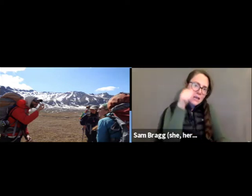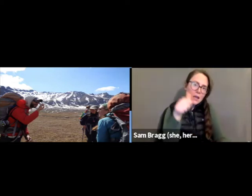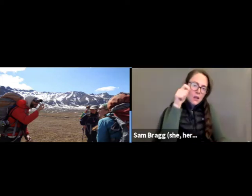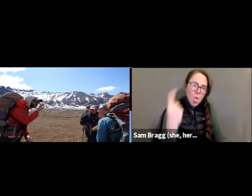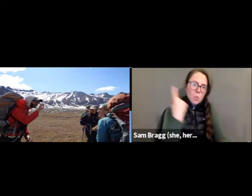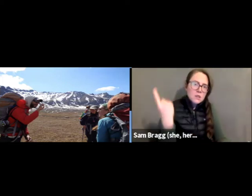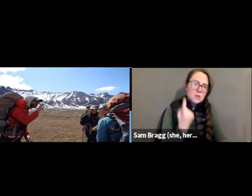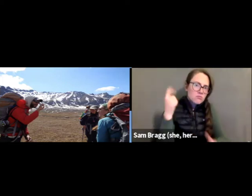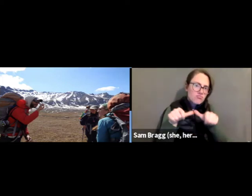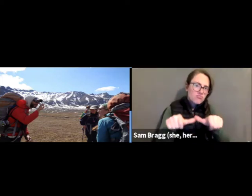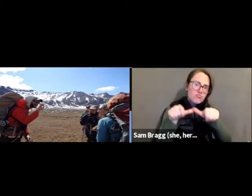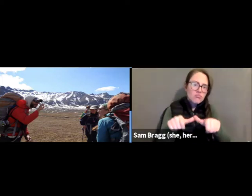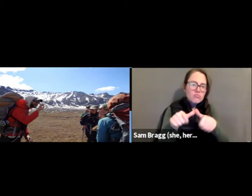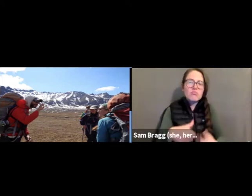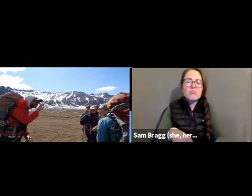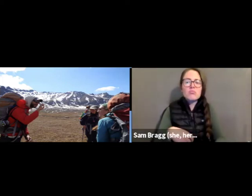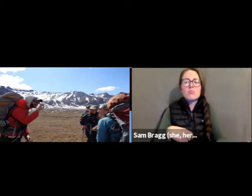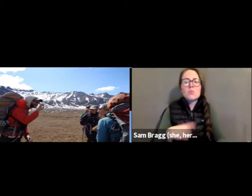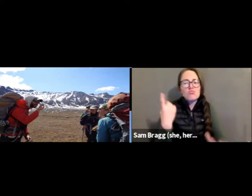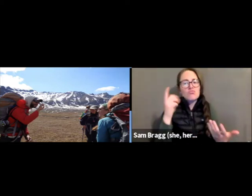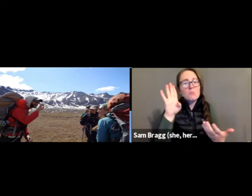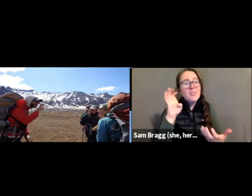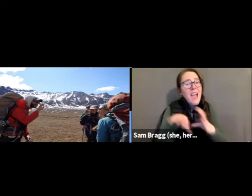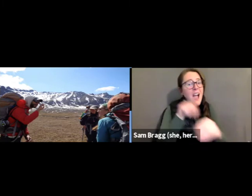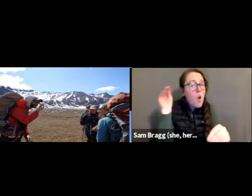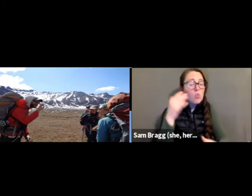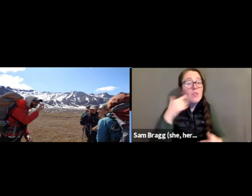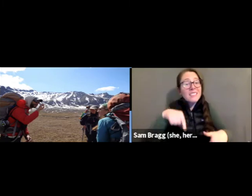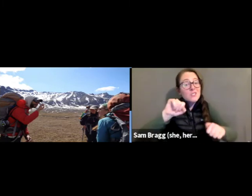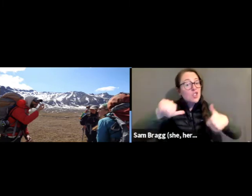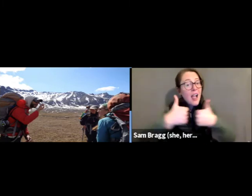and we as deaf people are constantly pushing ourselves out of our comfort zone every day